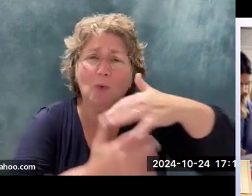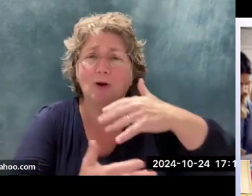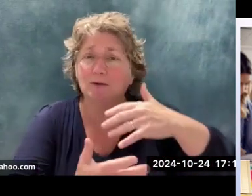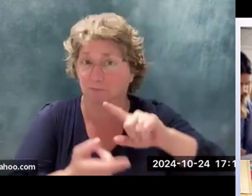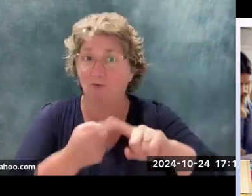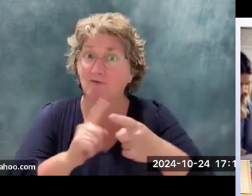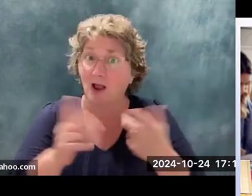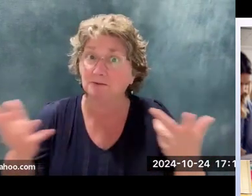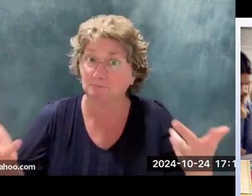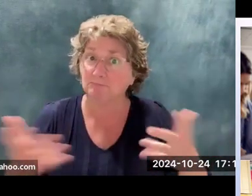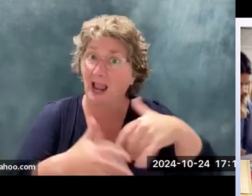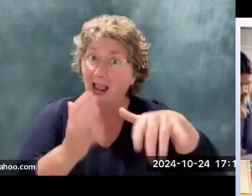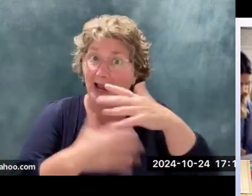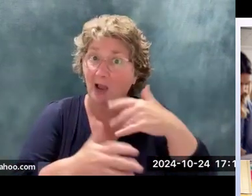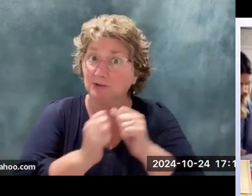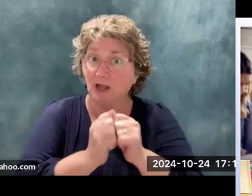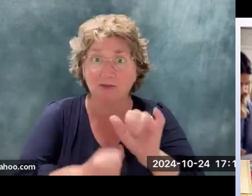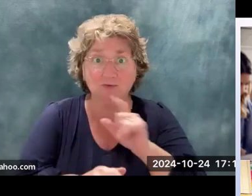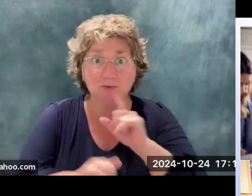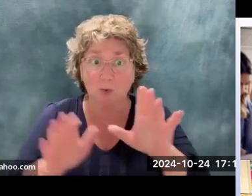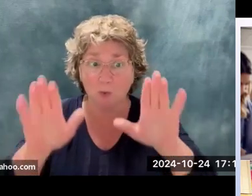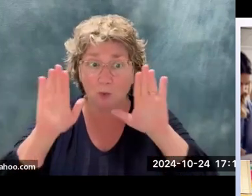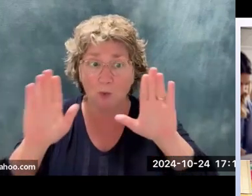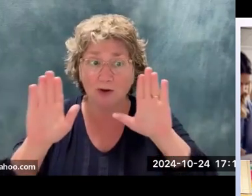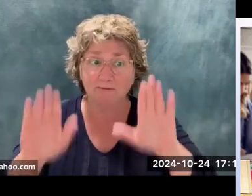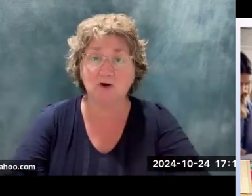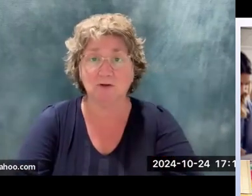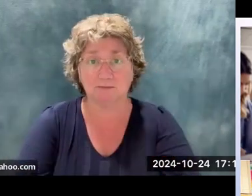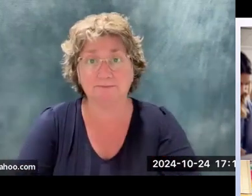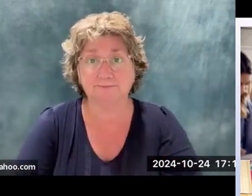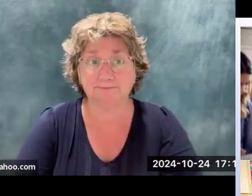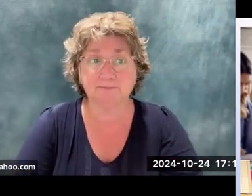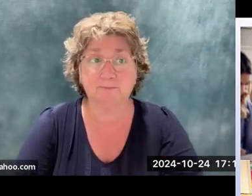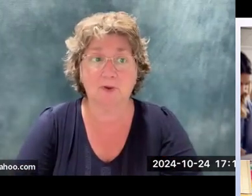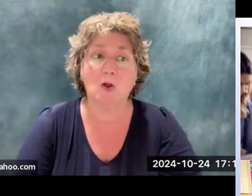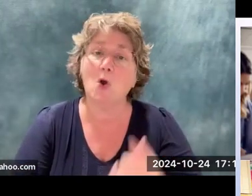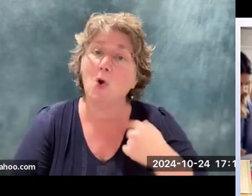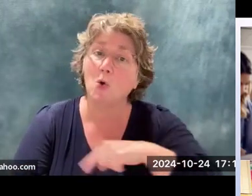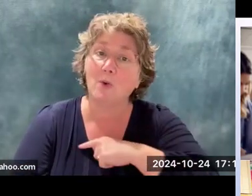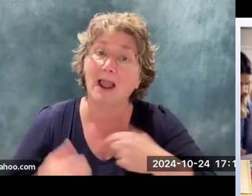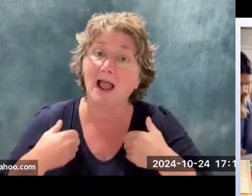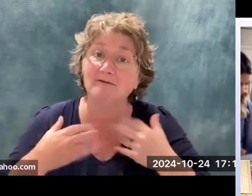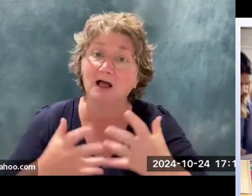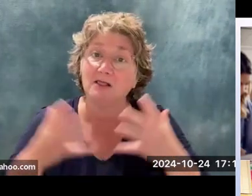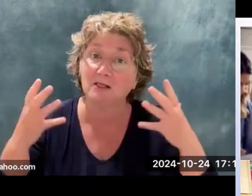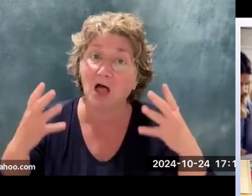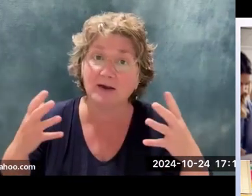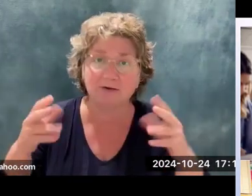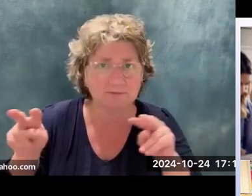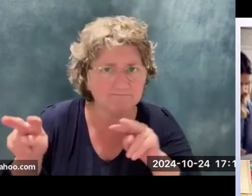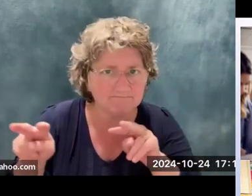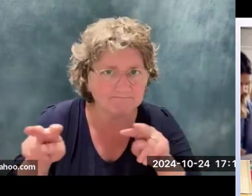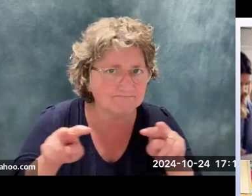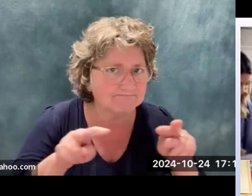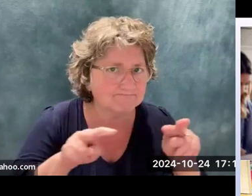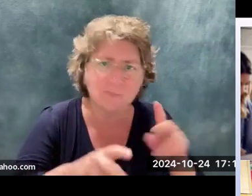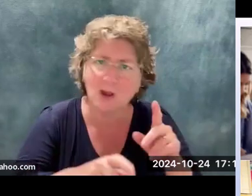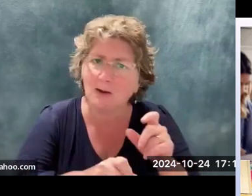We have a lot of oversight in our schools trying to keep children safe.